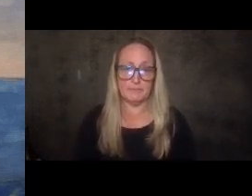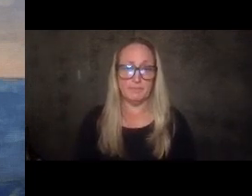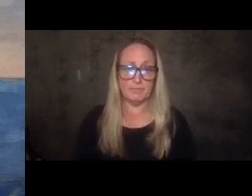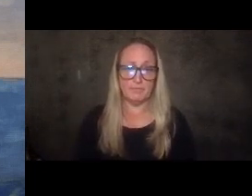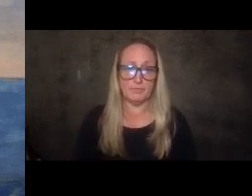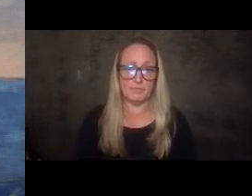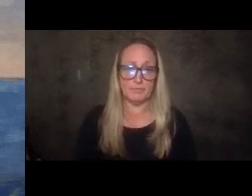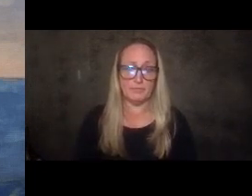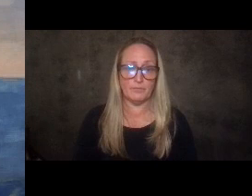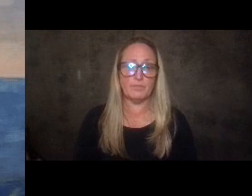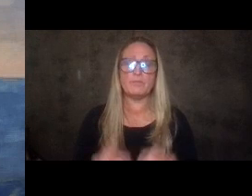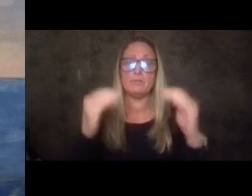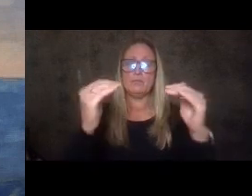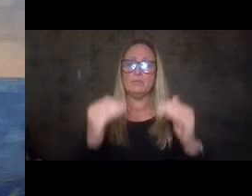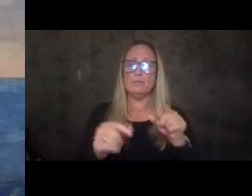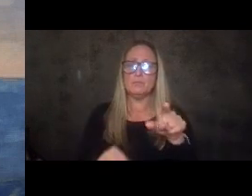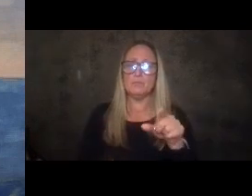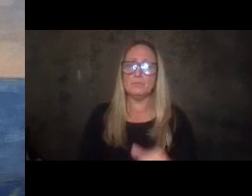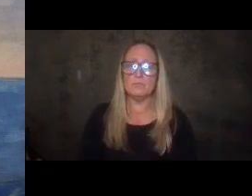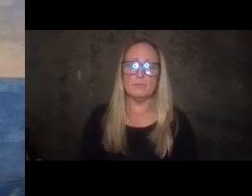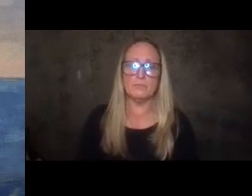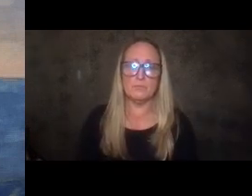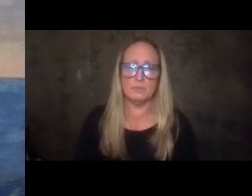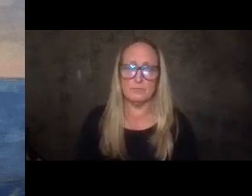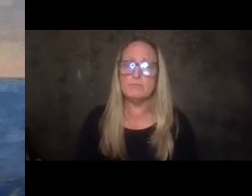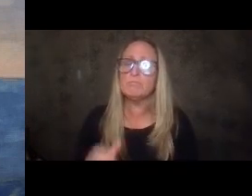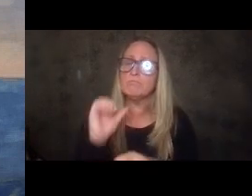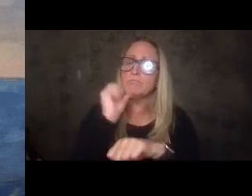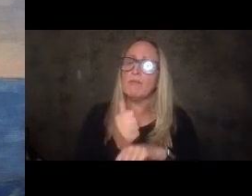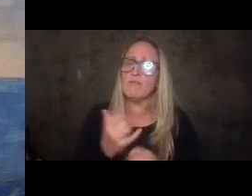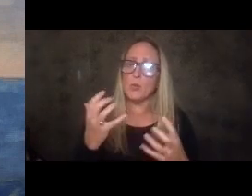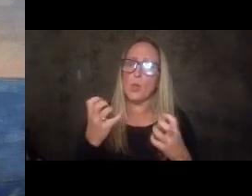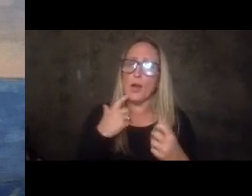Now below this area. There are some settings for if you would like to have magnifier